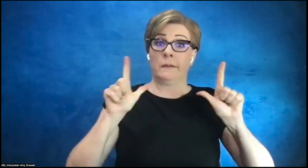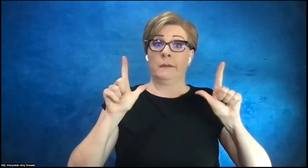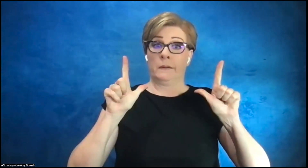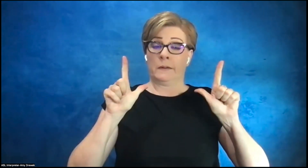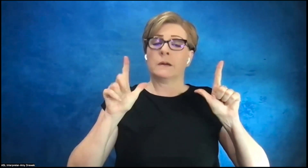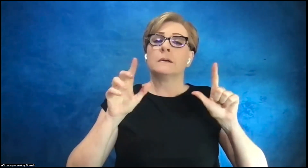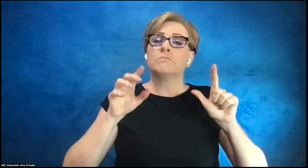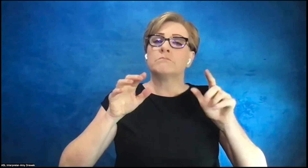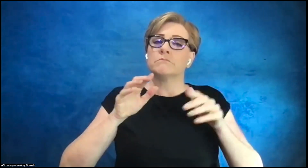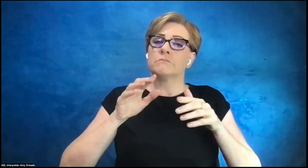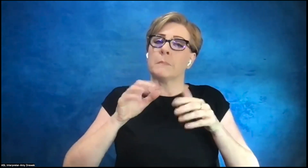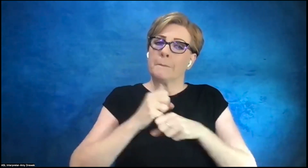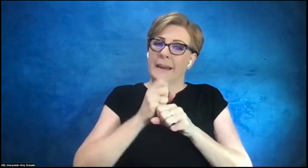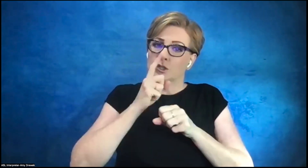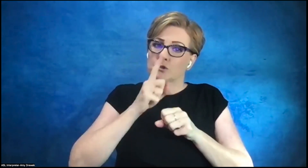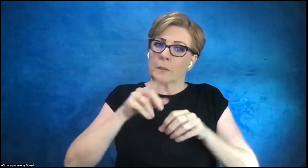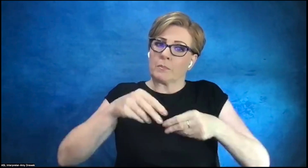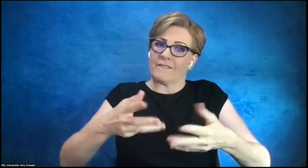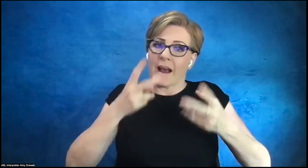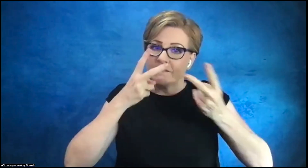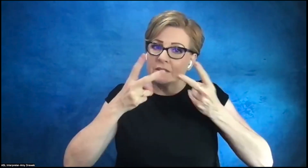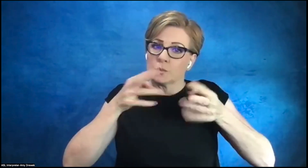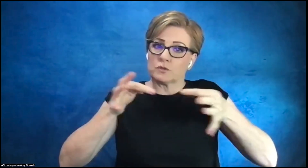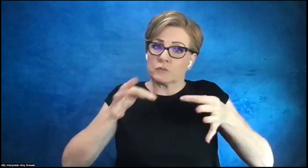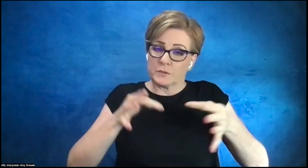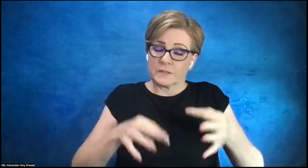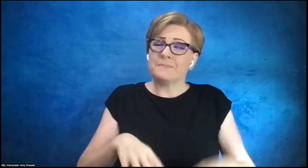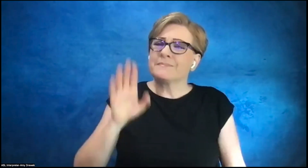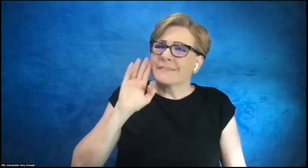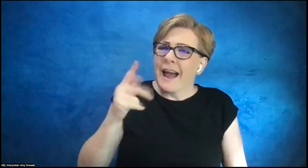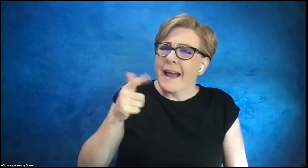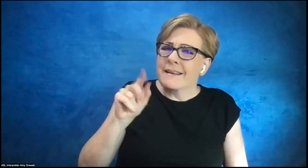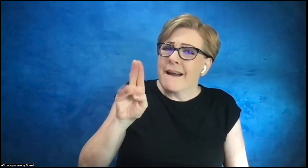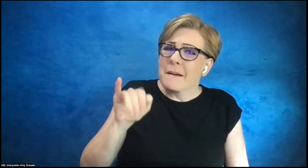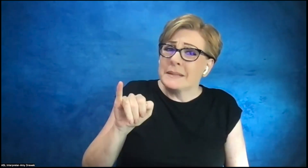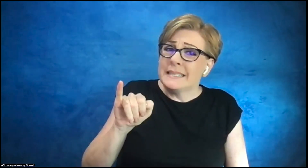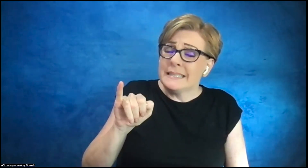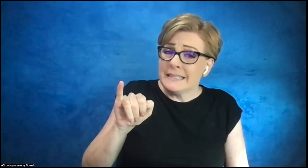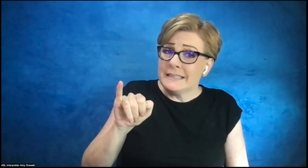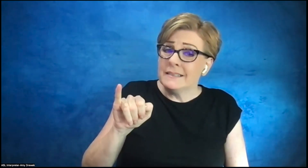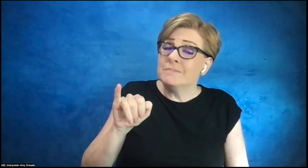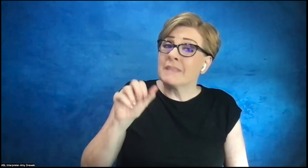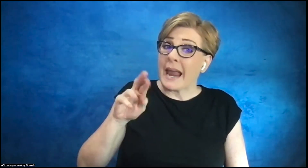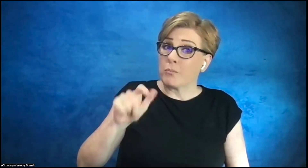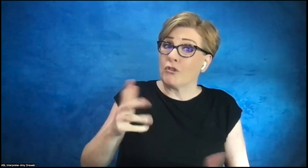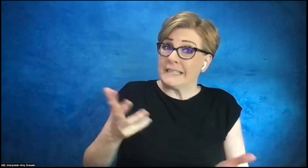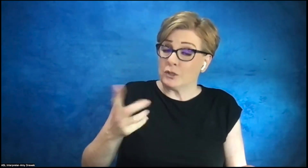April, I see a hand. APRIL: Hi Gabi, this is April. Could you actually make me co-host, so I can manage your spotlights? GABI: Sure.